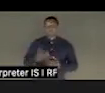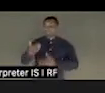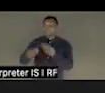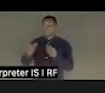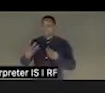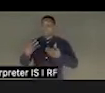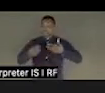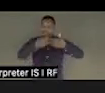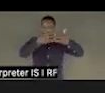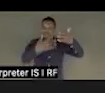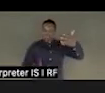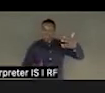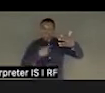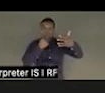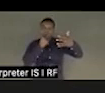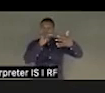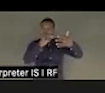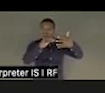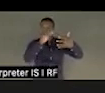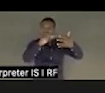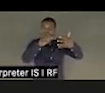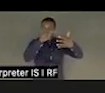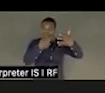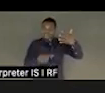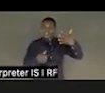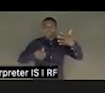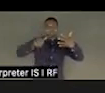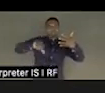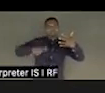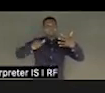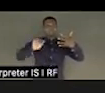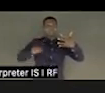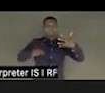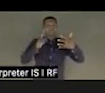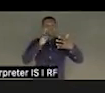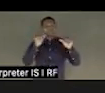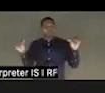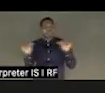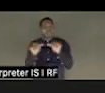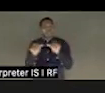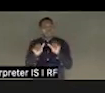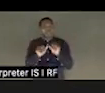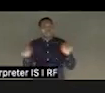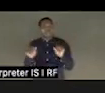So we have done a series of different projects where we, from different angles